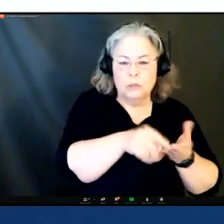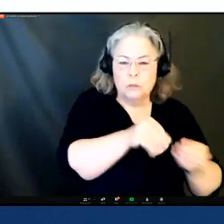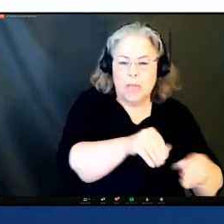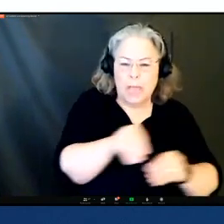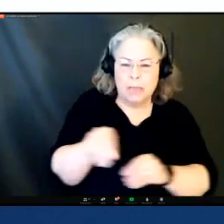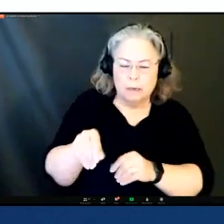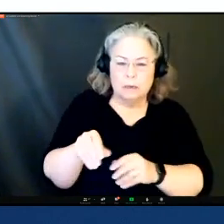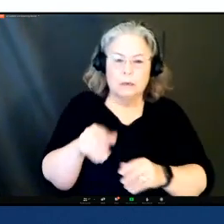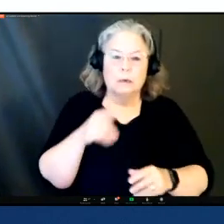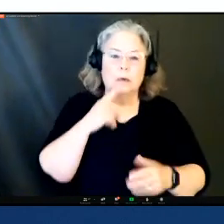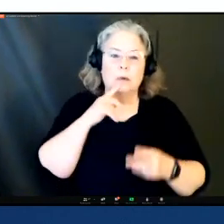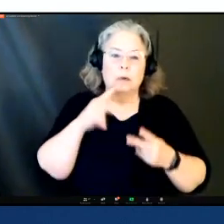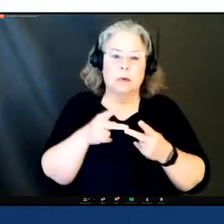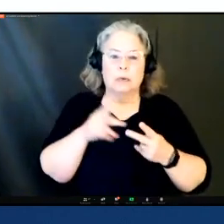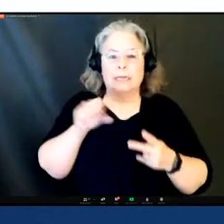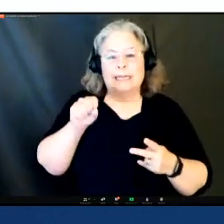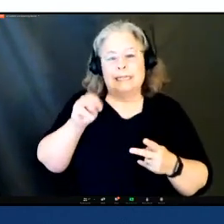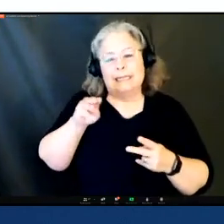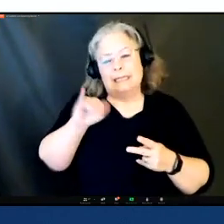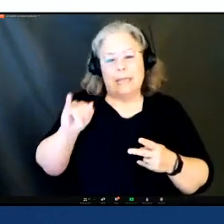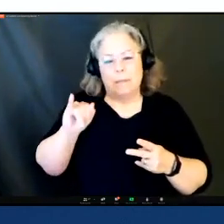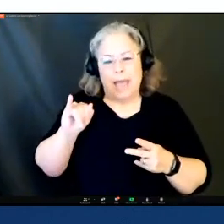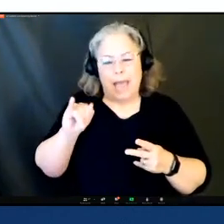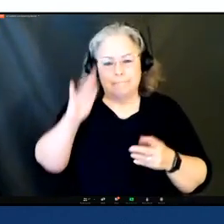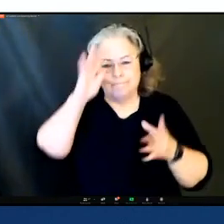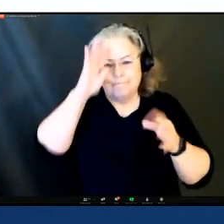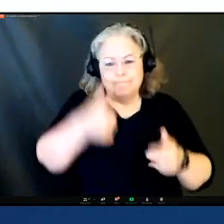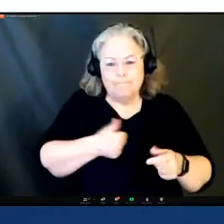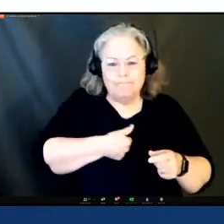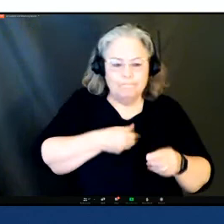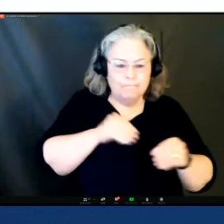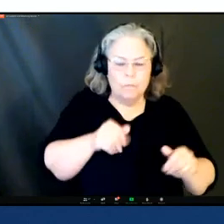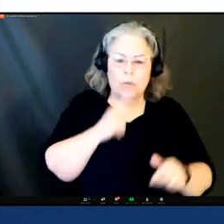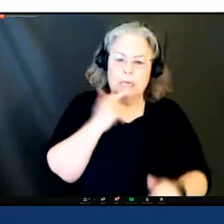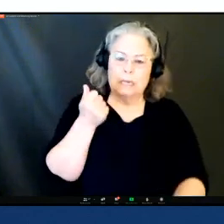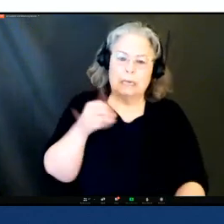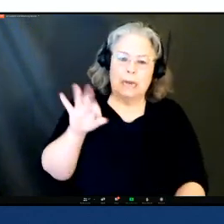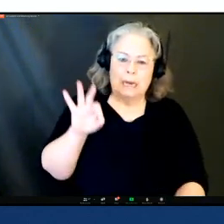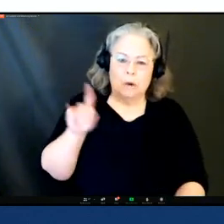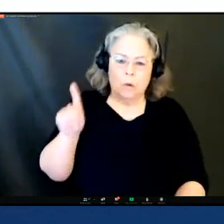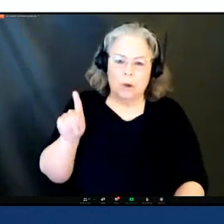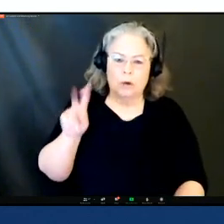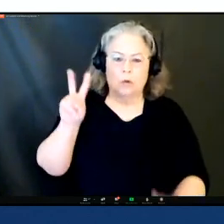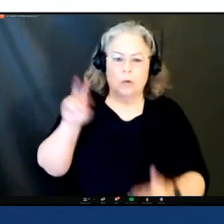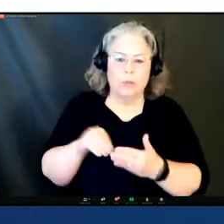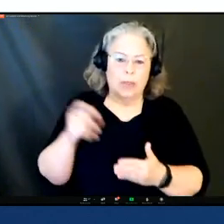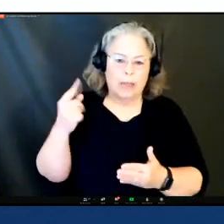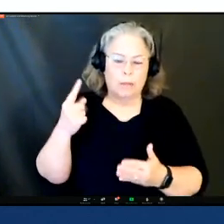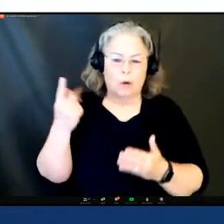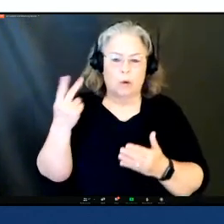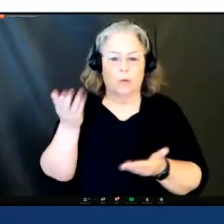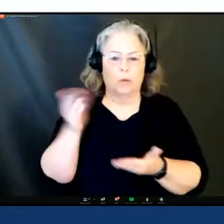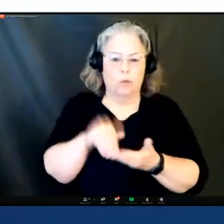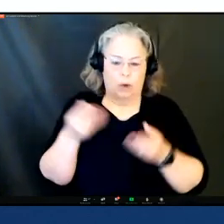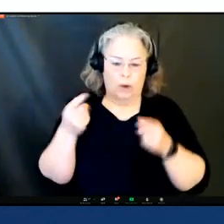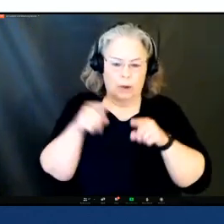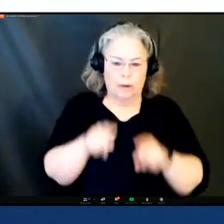to as semi discretionary revenue, which is 1991 and 2011 realignment and Proposition 170 to revenue.